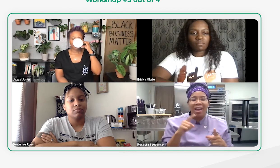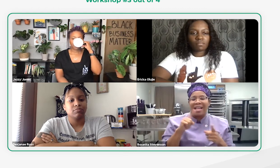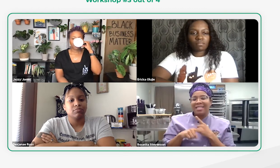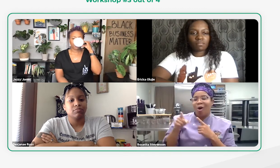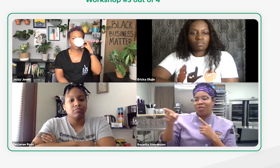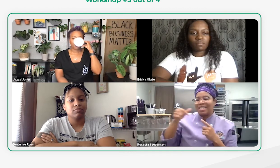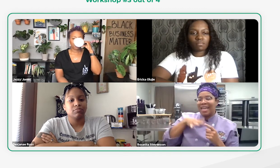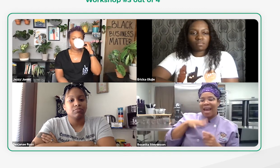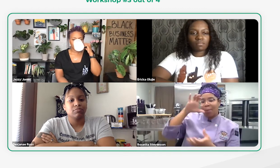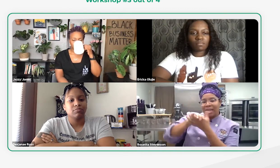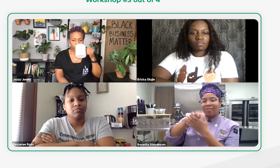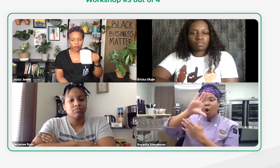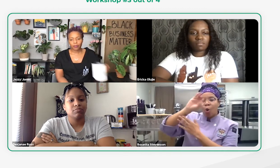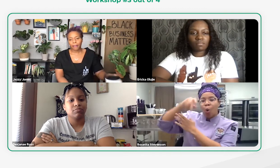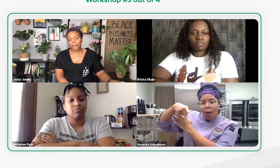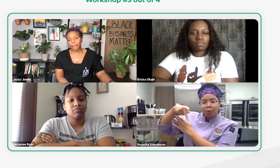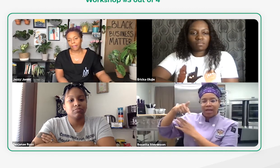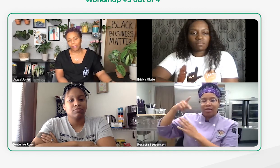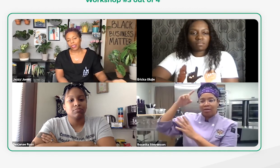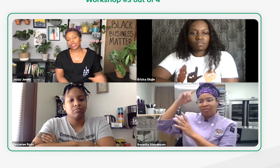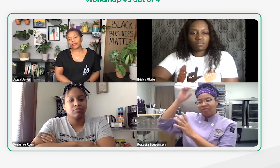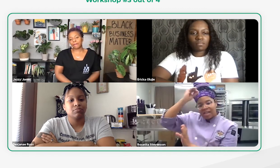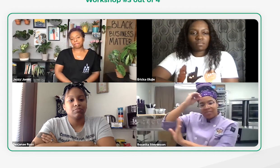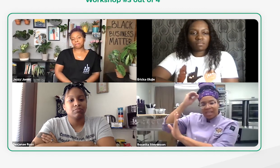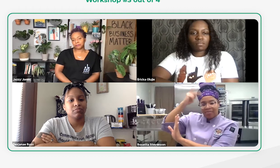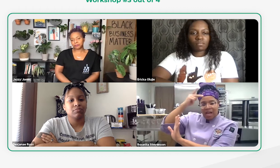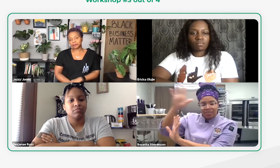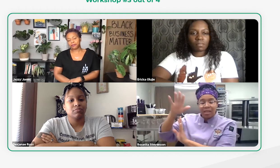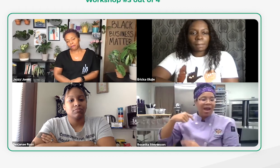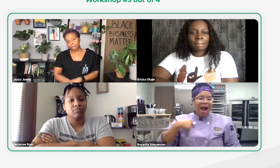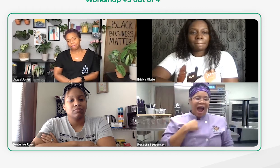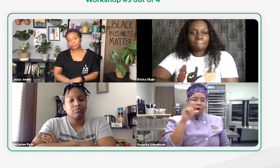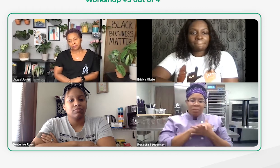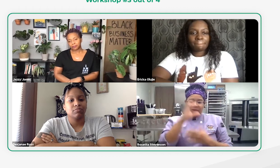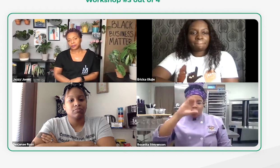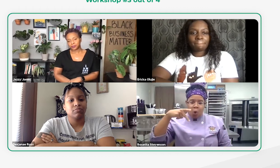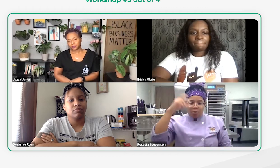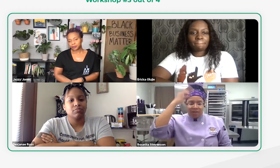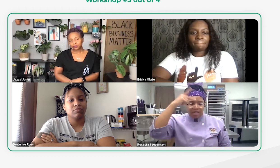move forward after six months. I saw there was a lady who was interesting in setting up a co-op.